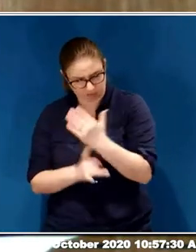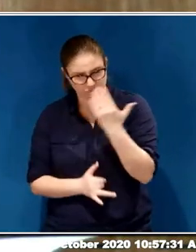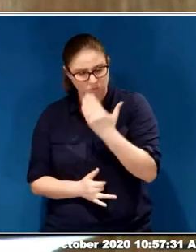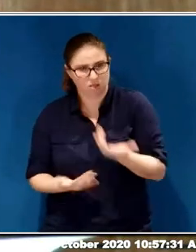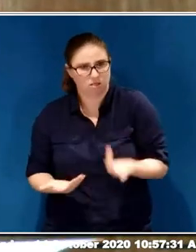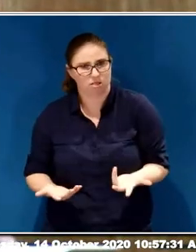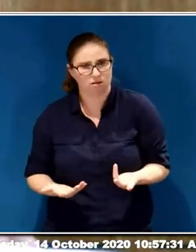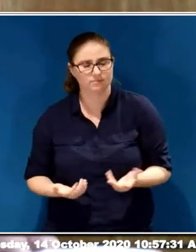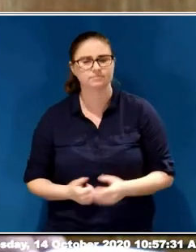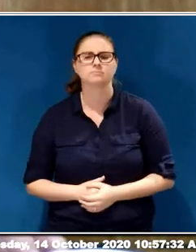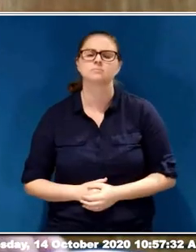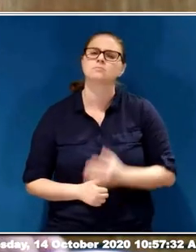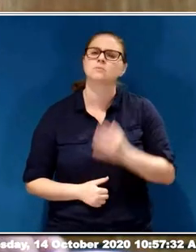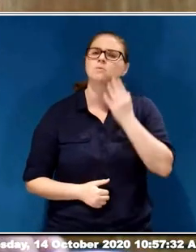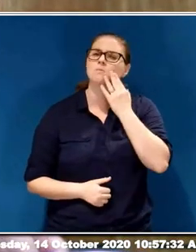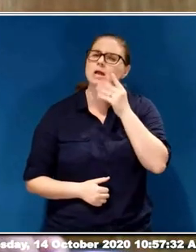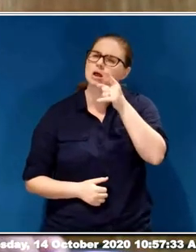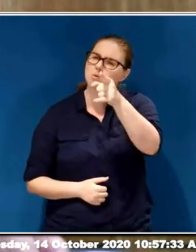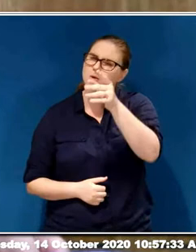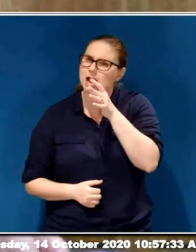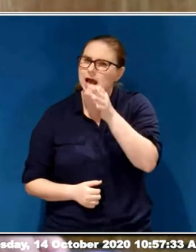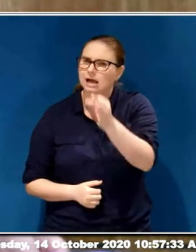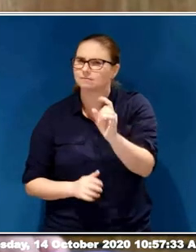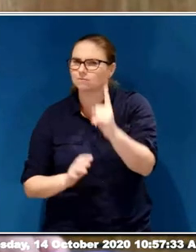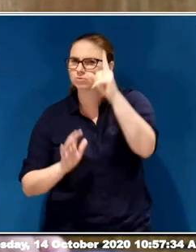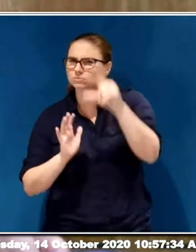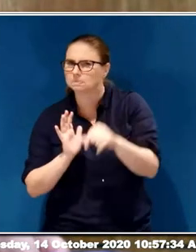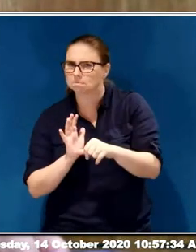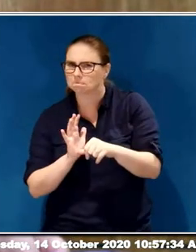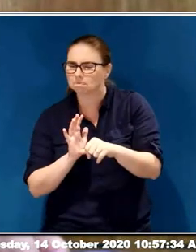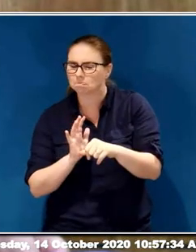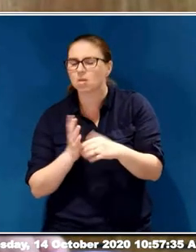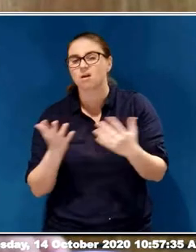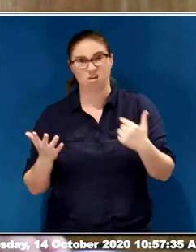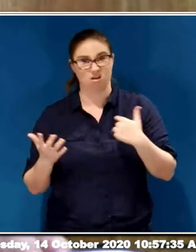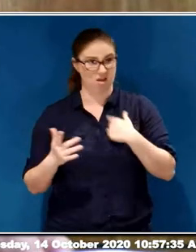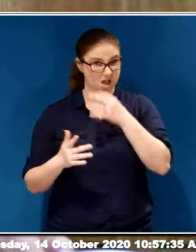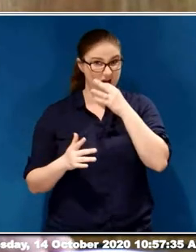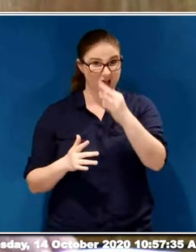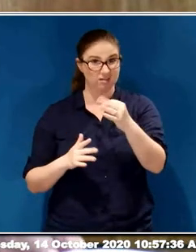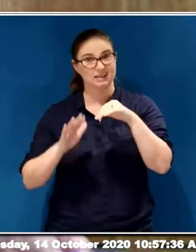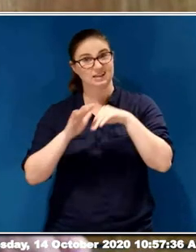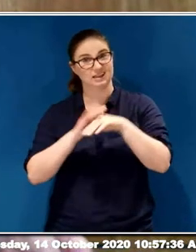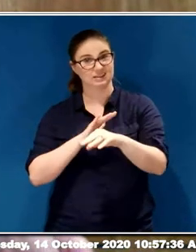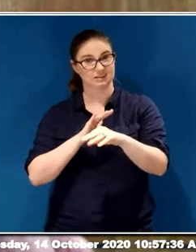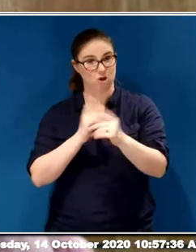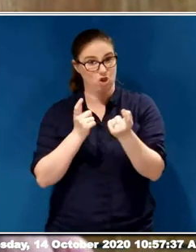Early 2018, and then again in May of 2018.